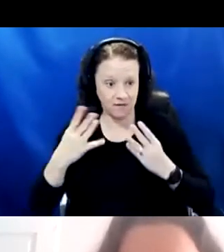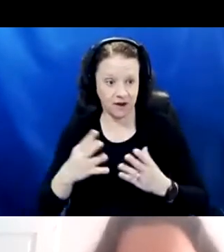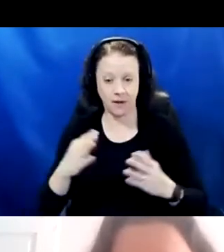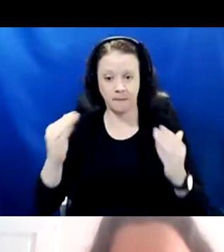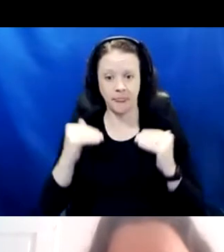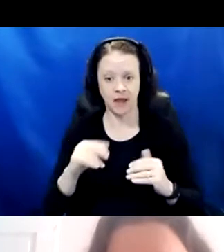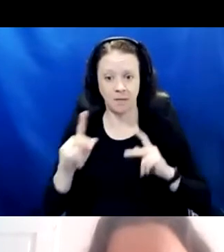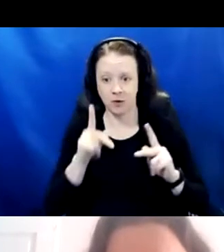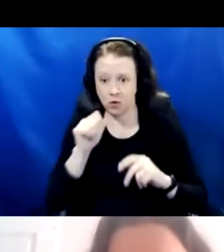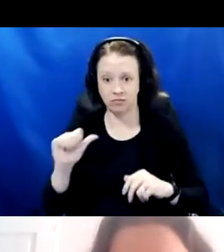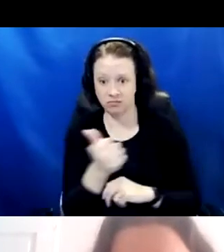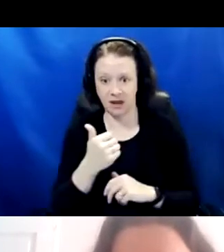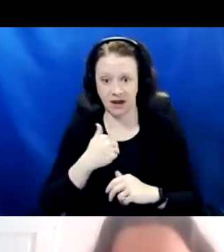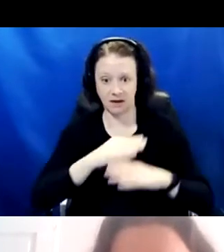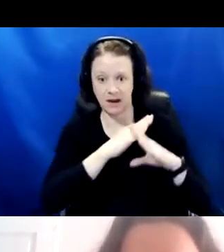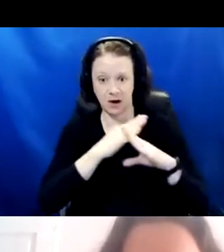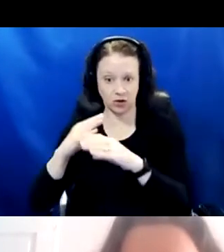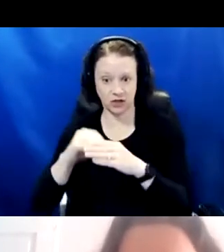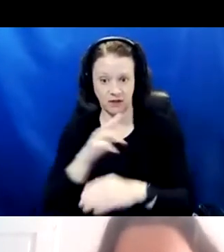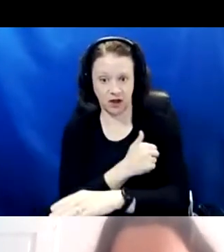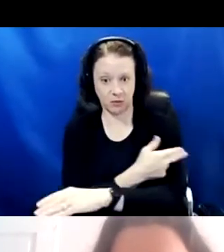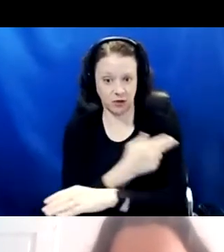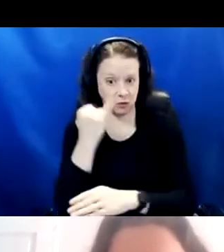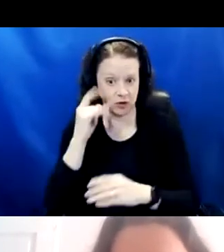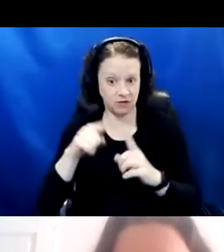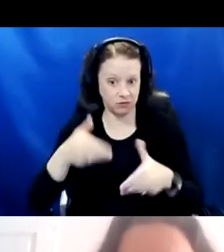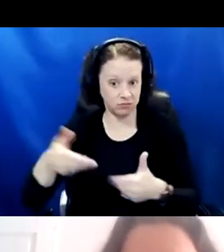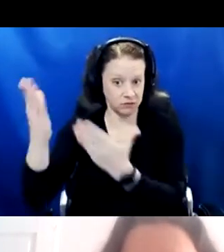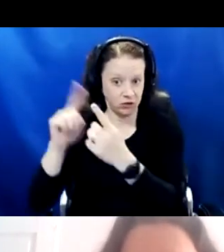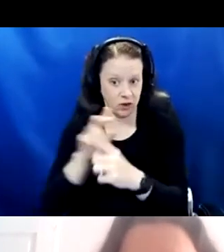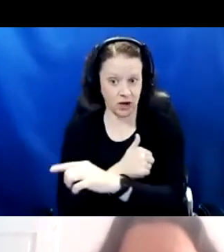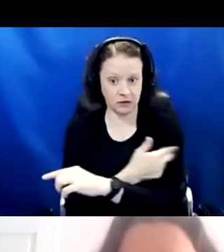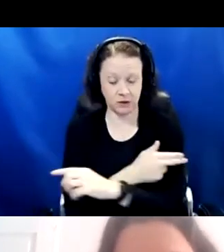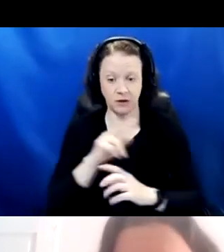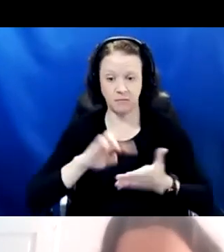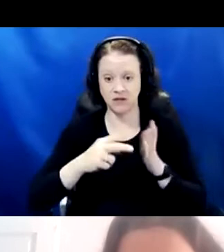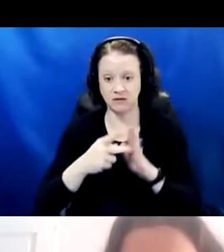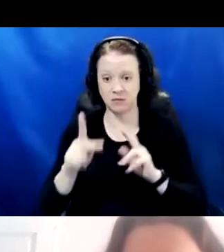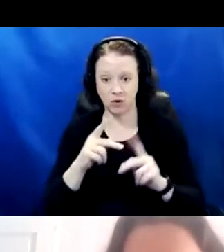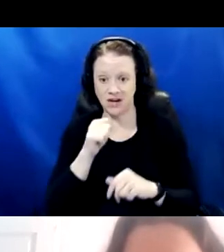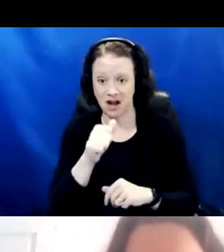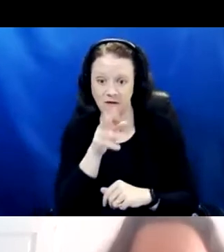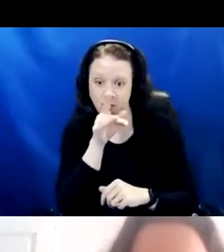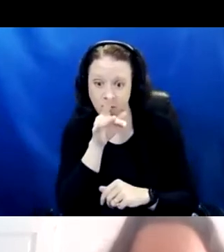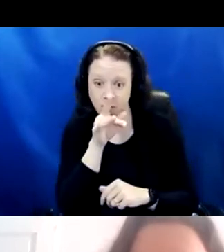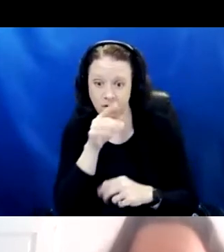in the hospital, should they have to go to the hospital, so that would include people who are non-verbal, who need a supporter,